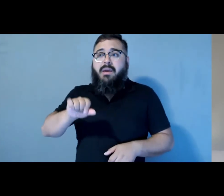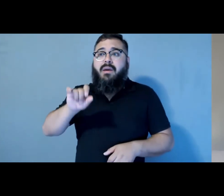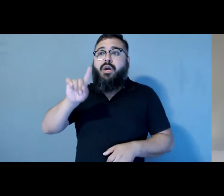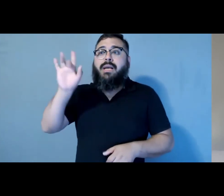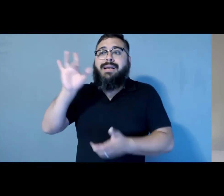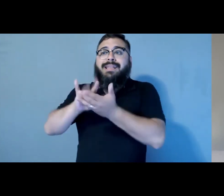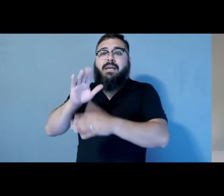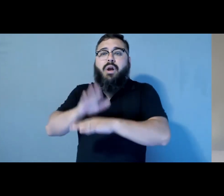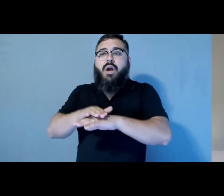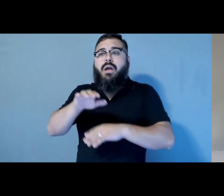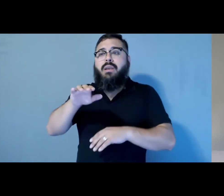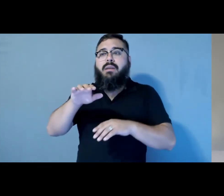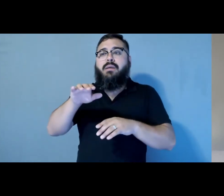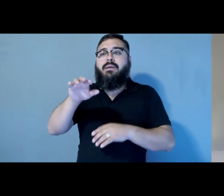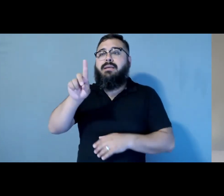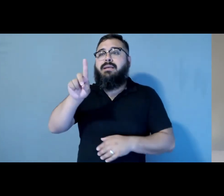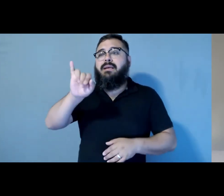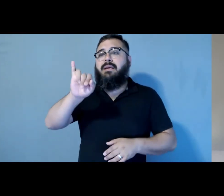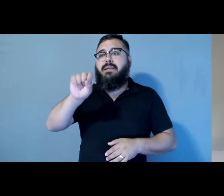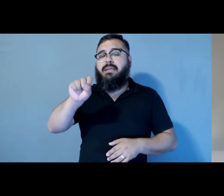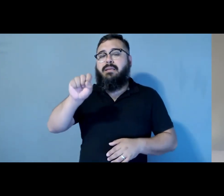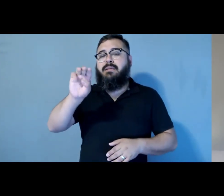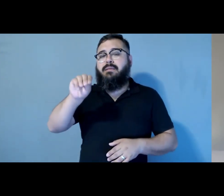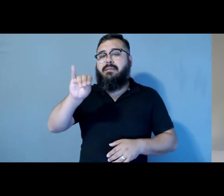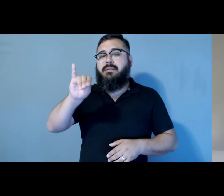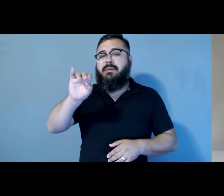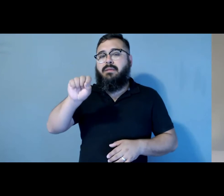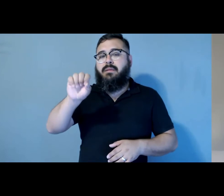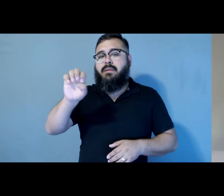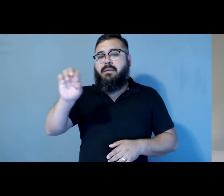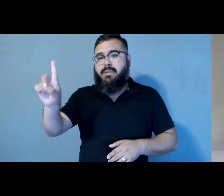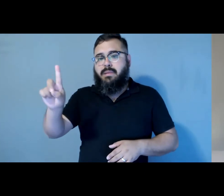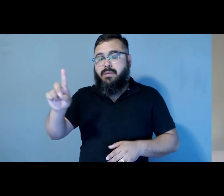and look at that question. Okay, when I do that, it says, no dismissed questions.